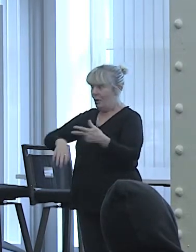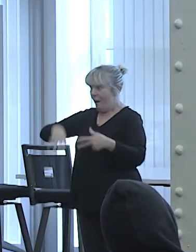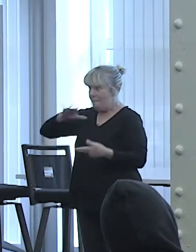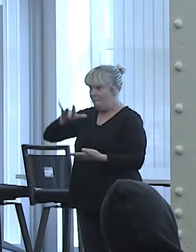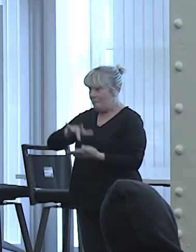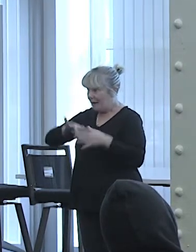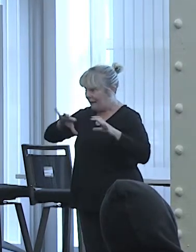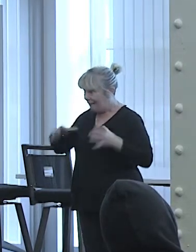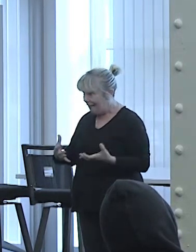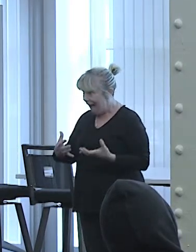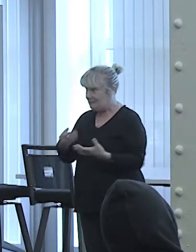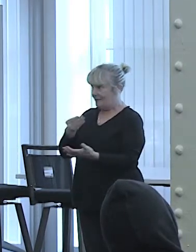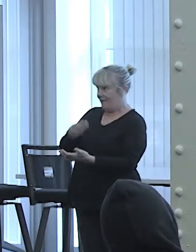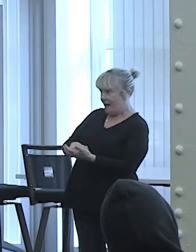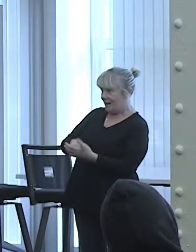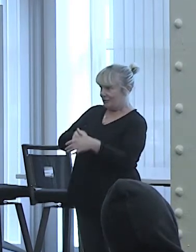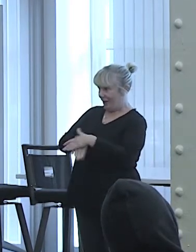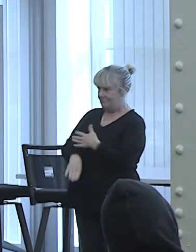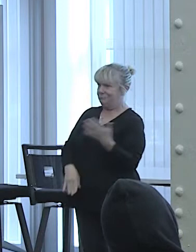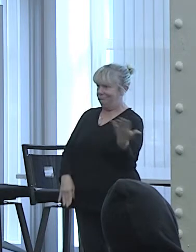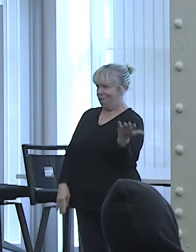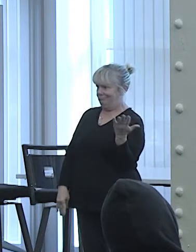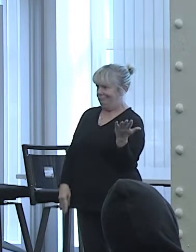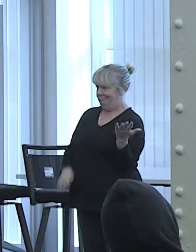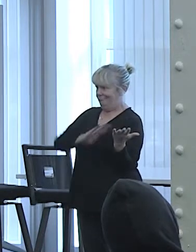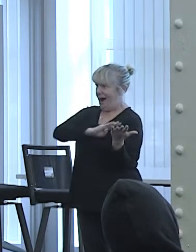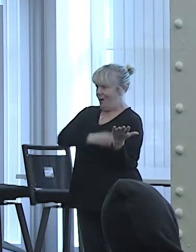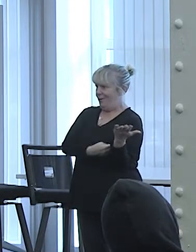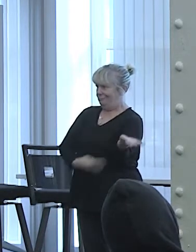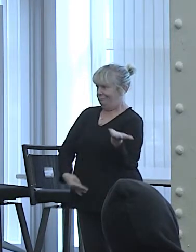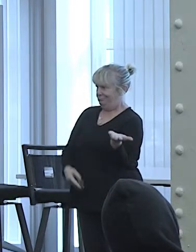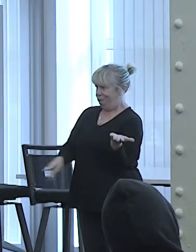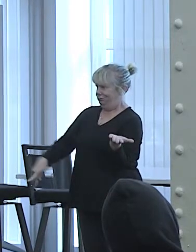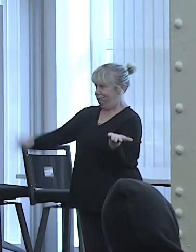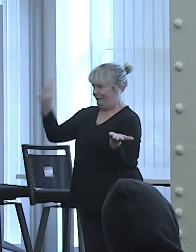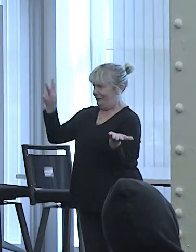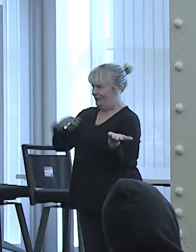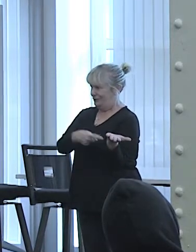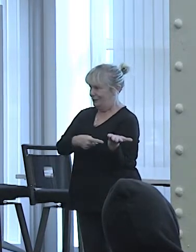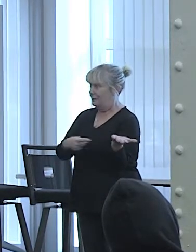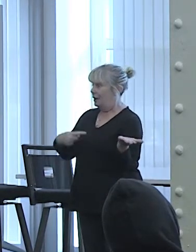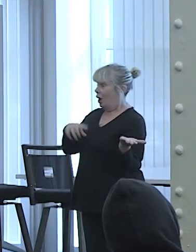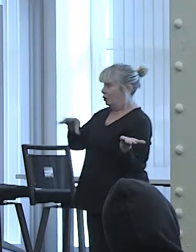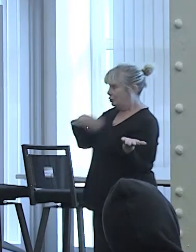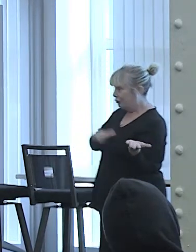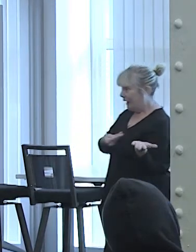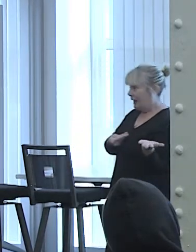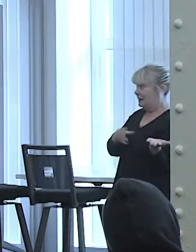those things give me immeasurable amounts of privilege. Being a trans, a-sexual, disabled person of color,